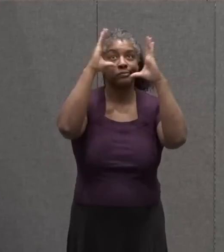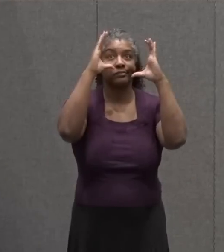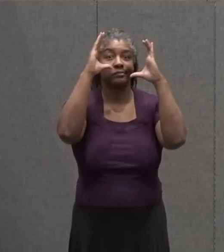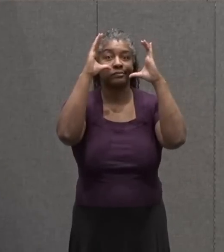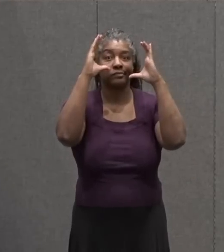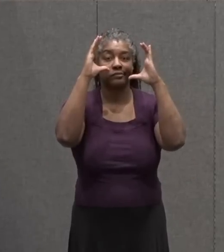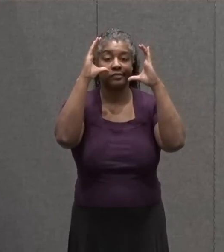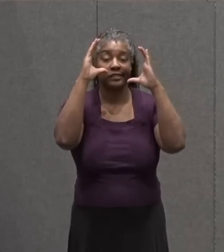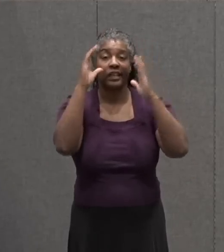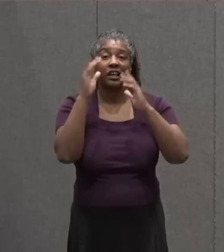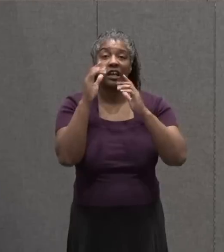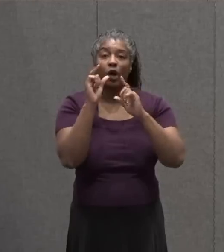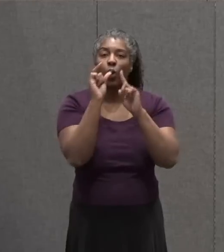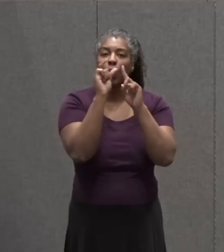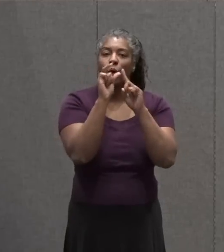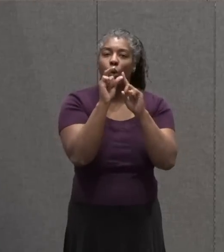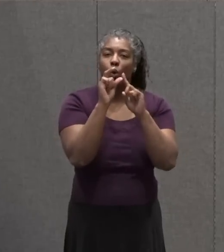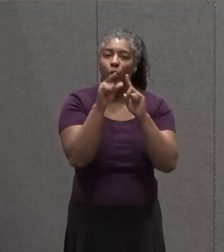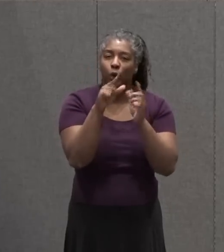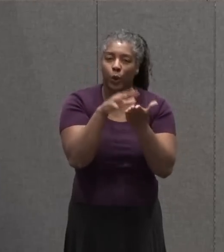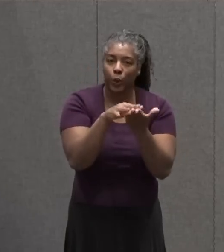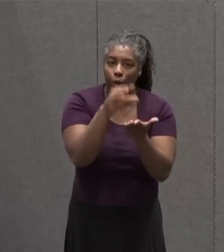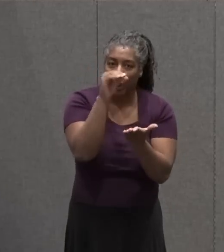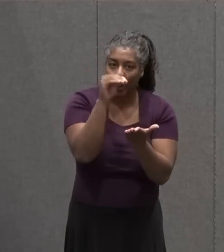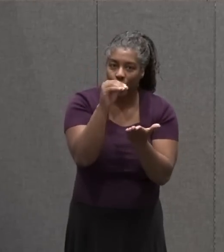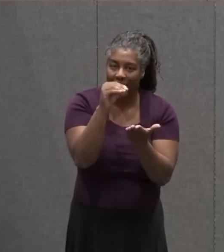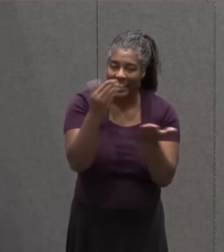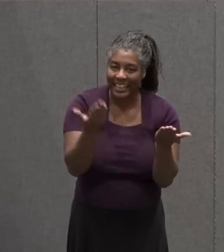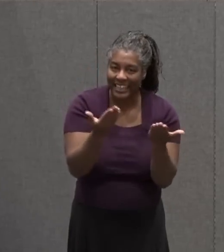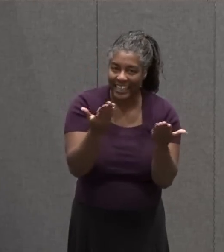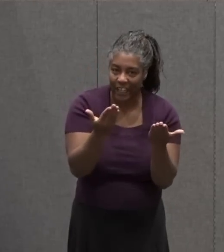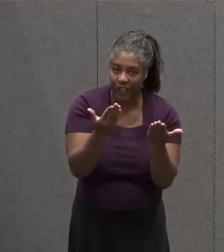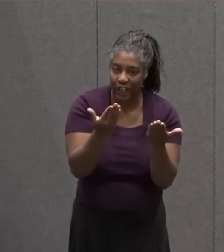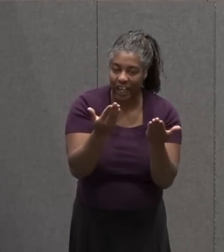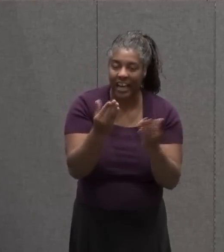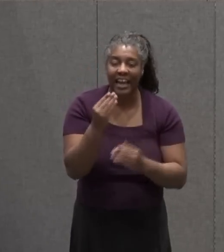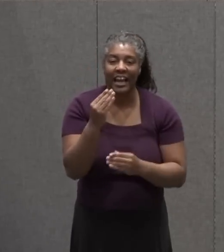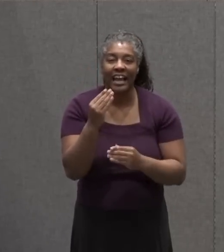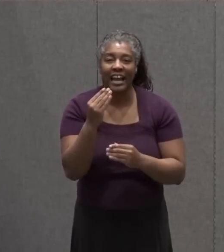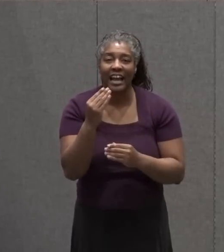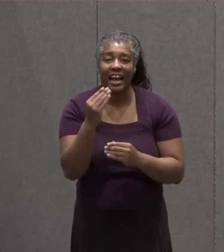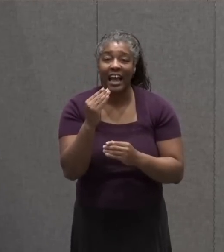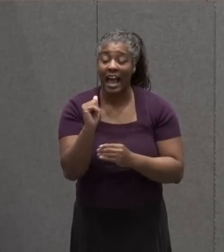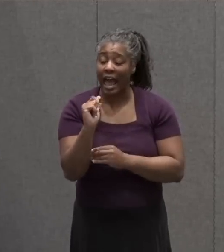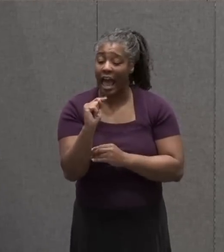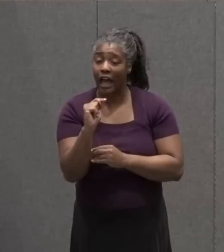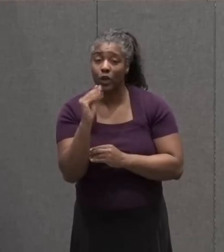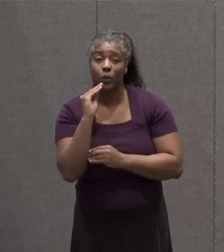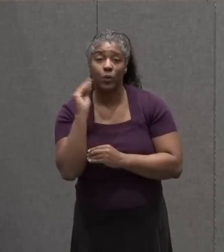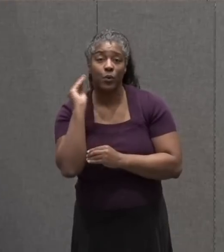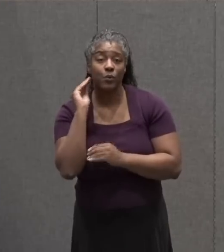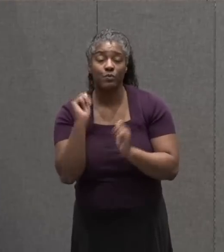you're learning here with us at APS, @Home with APS or some numbers,